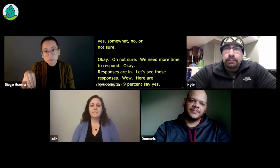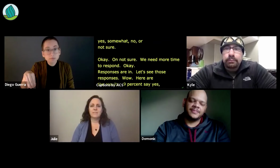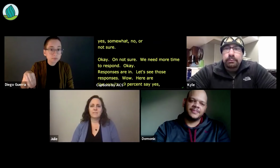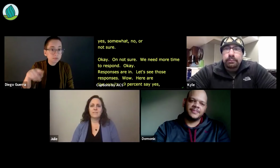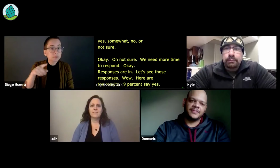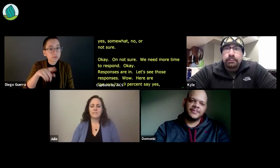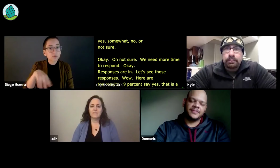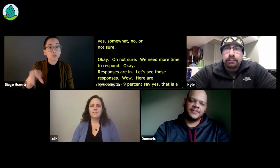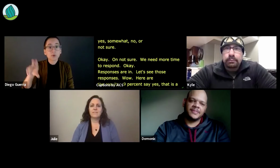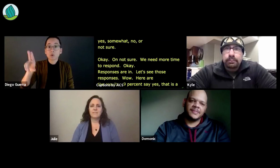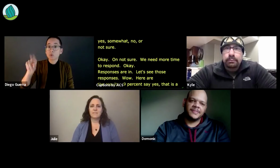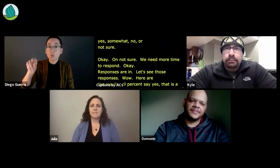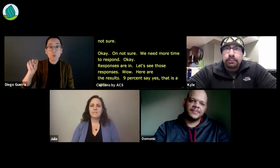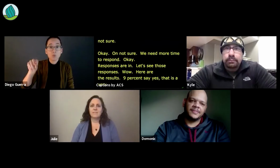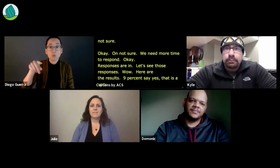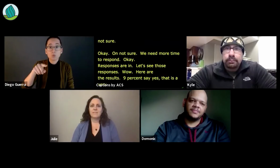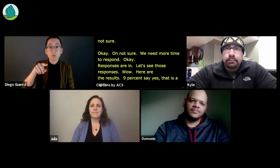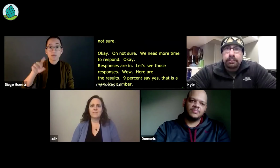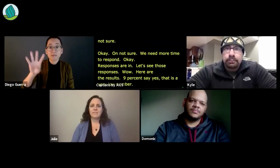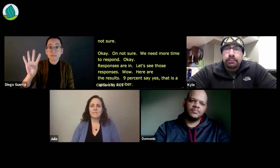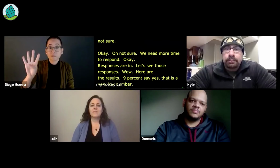And we see a clear no at 43%.